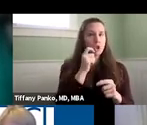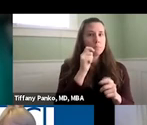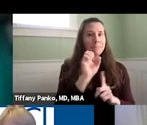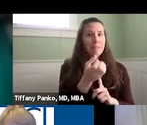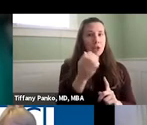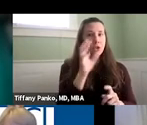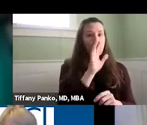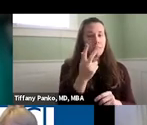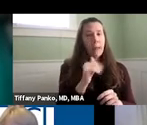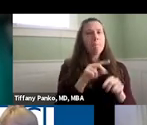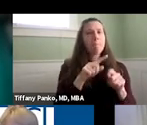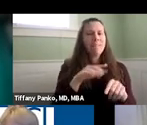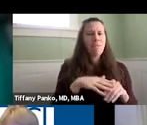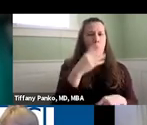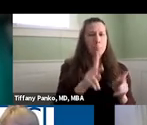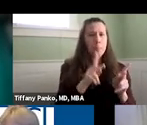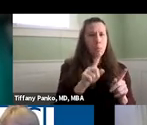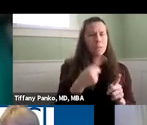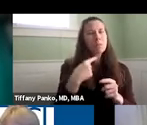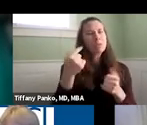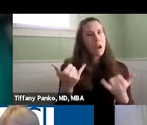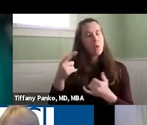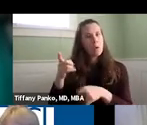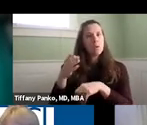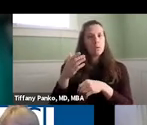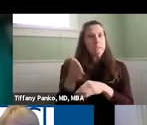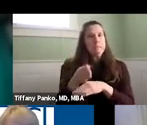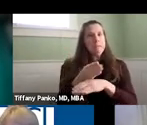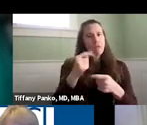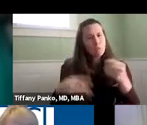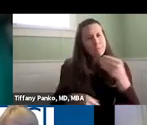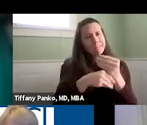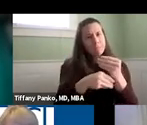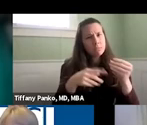that interspersed throughout the curriculum and those pictures are often based on white